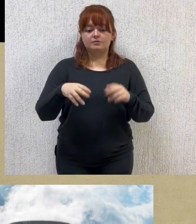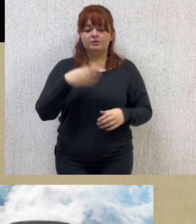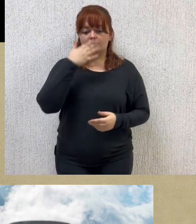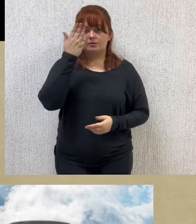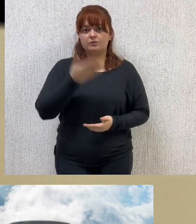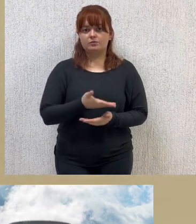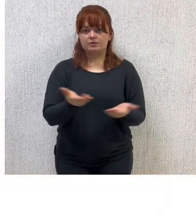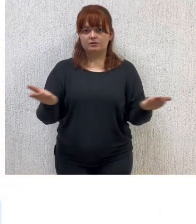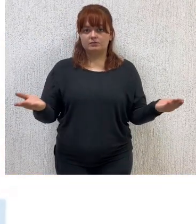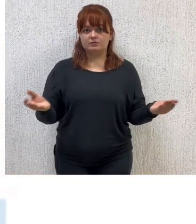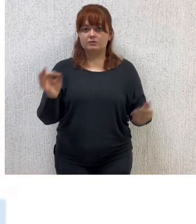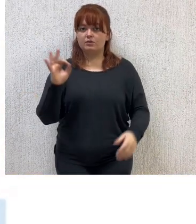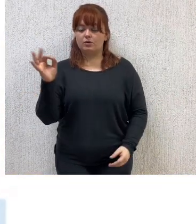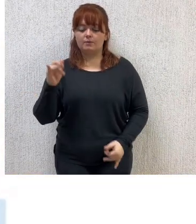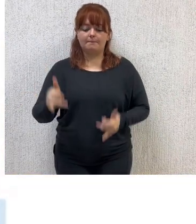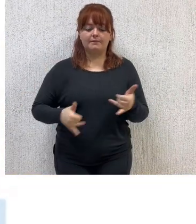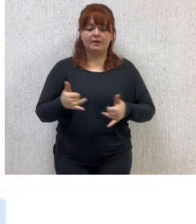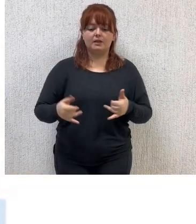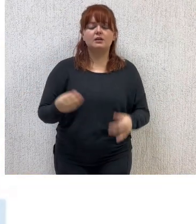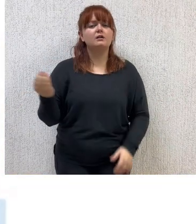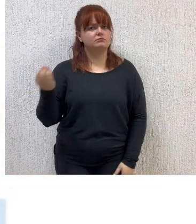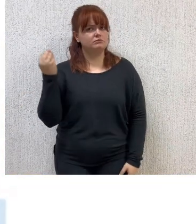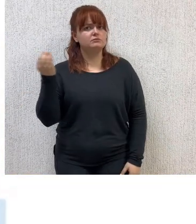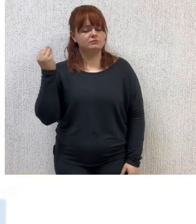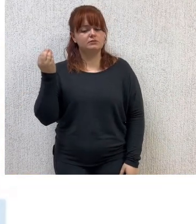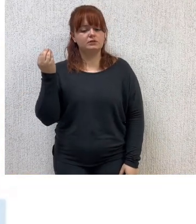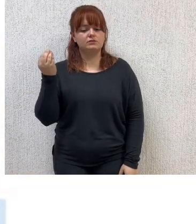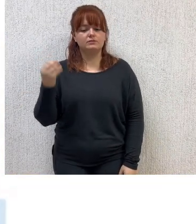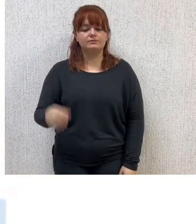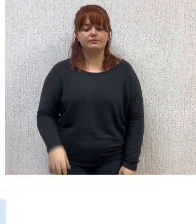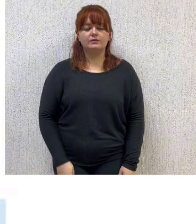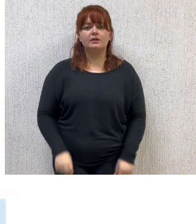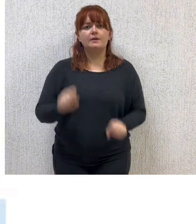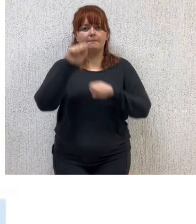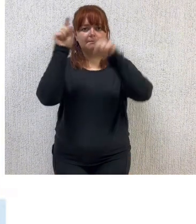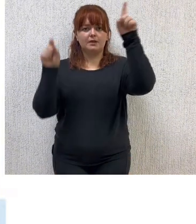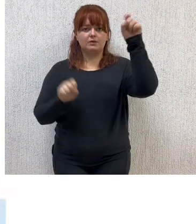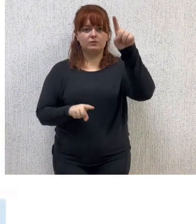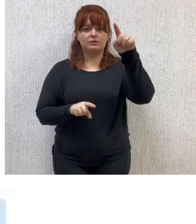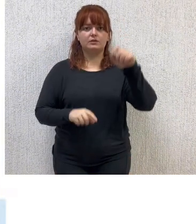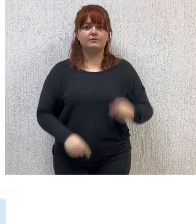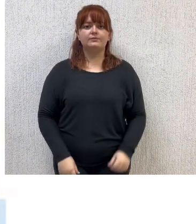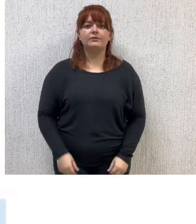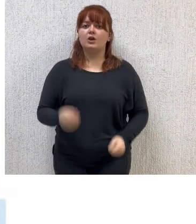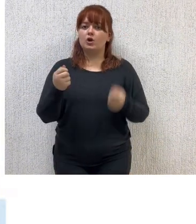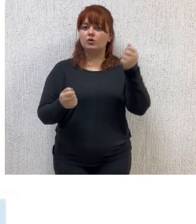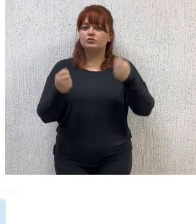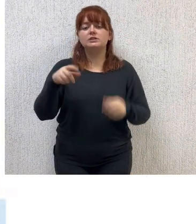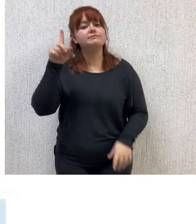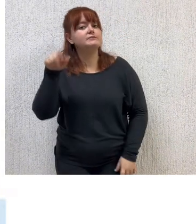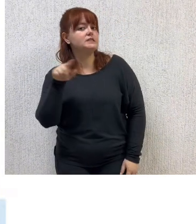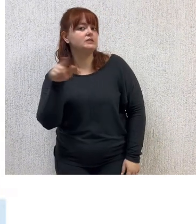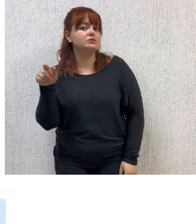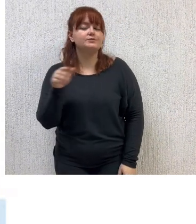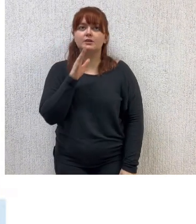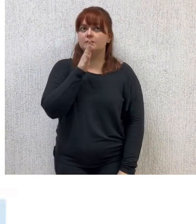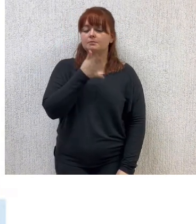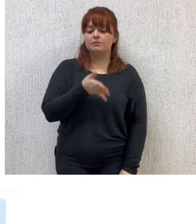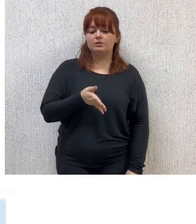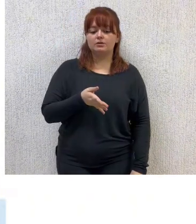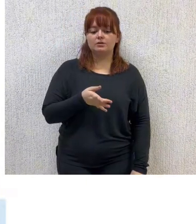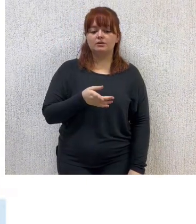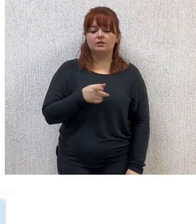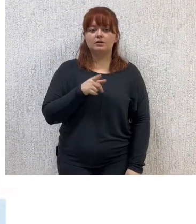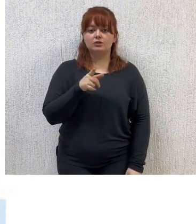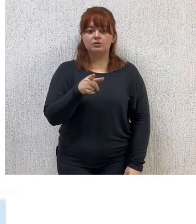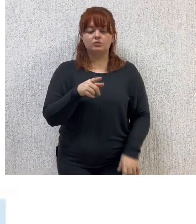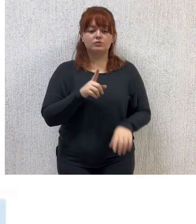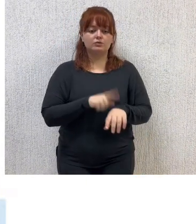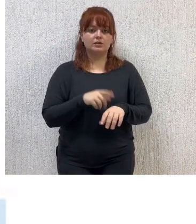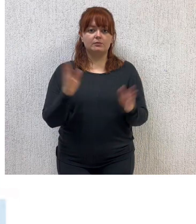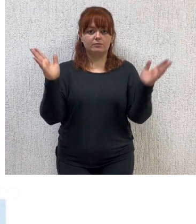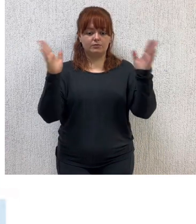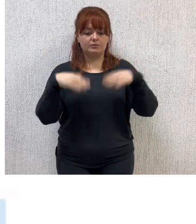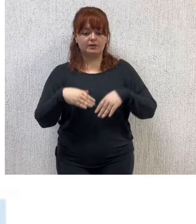The use of public transport and cycling represents a solution to reduce pollution and reduce dependence on fossil fuels.